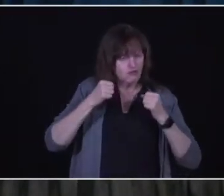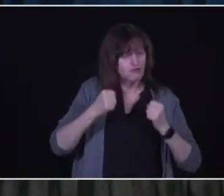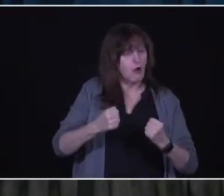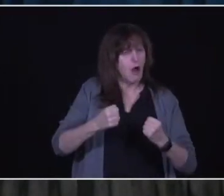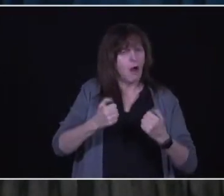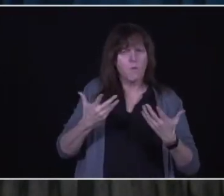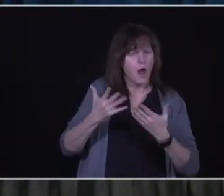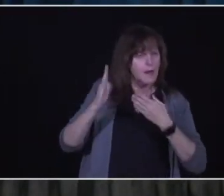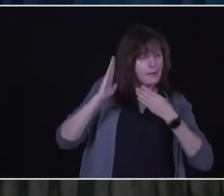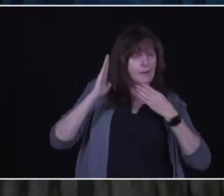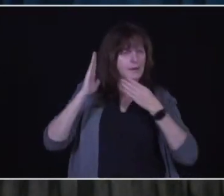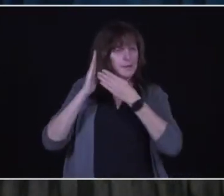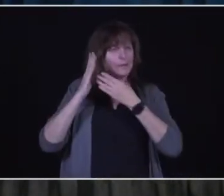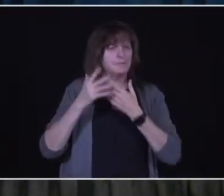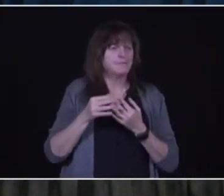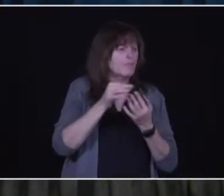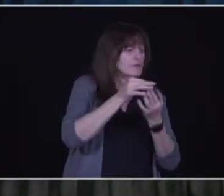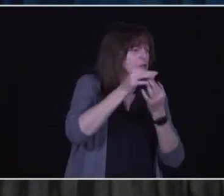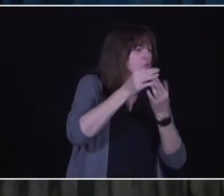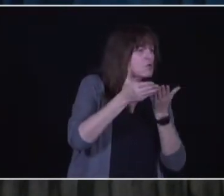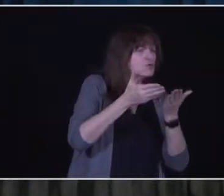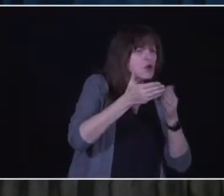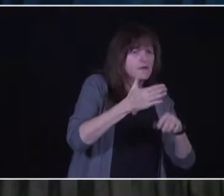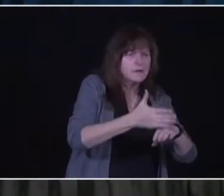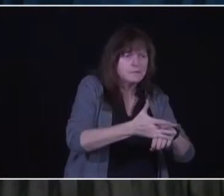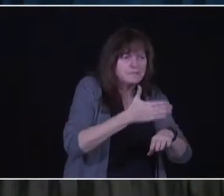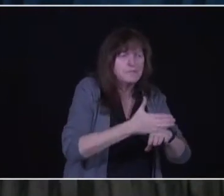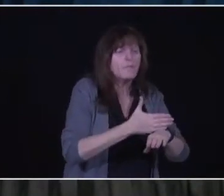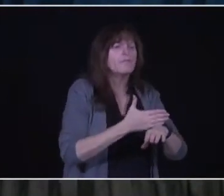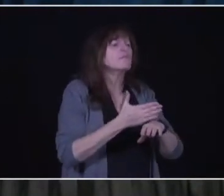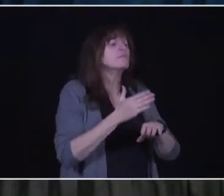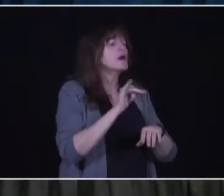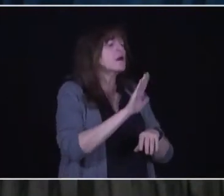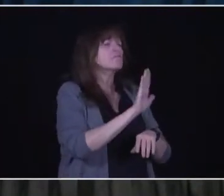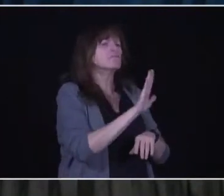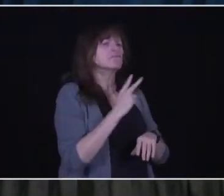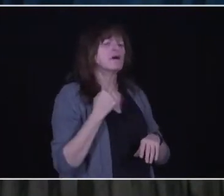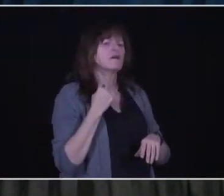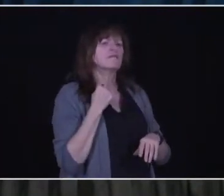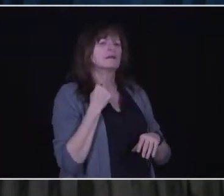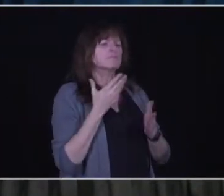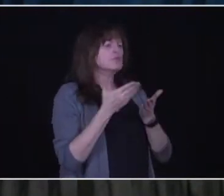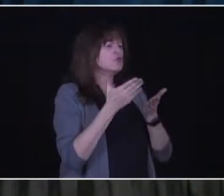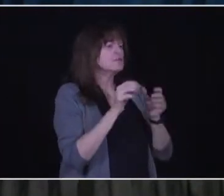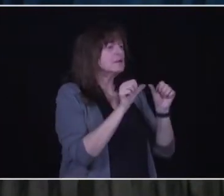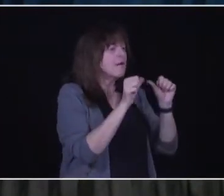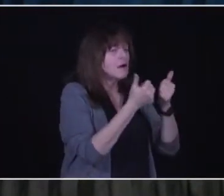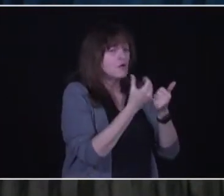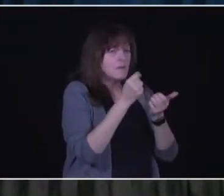We are enhancing specialized services for victims the victim service agencies, reinvesting cash and proceeds seized from criminals to help fight